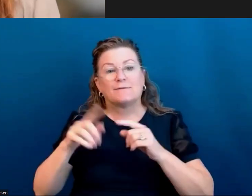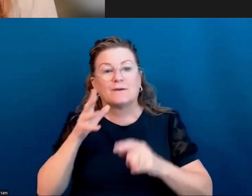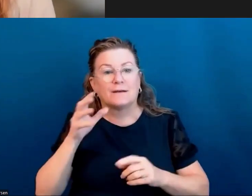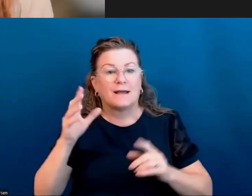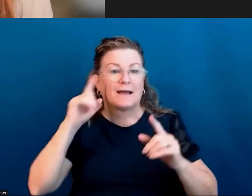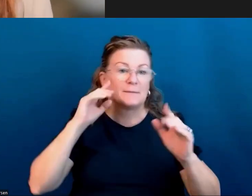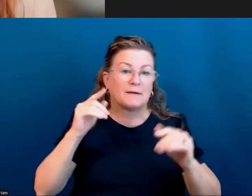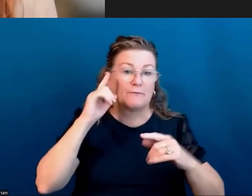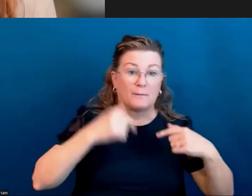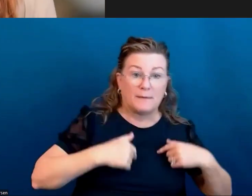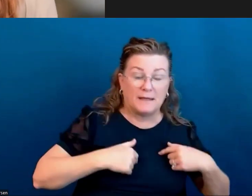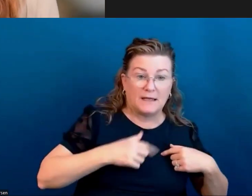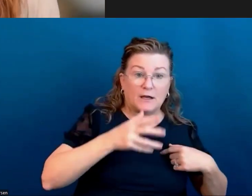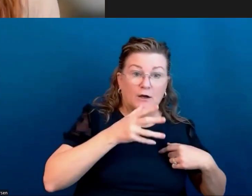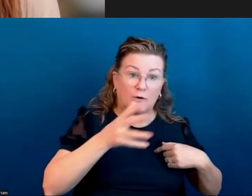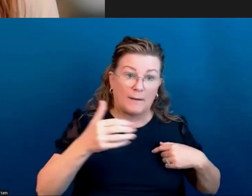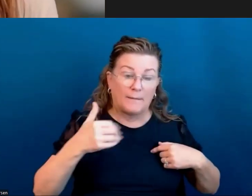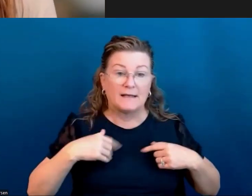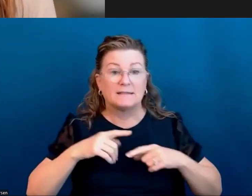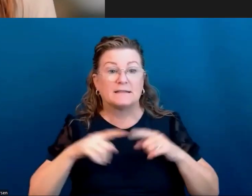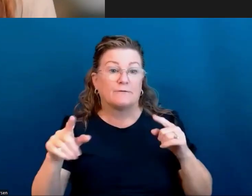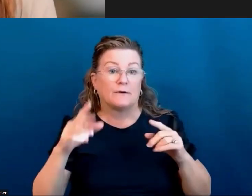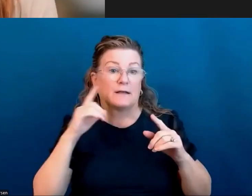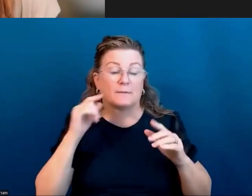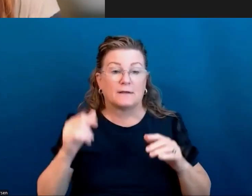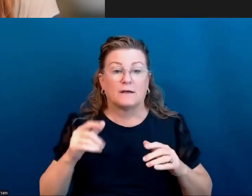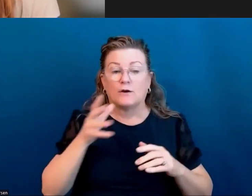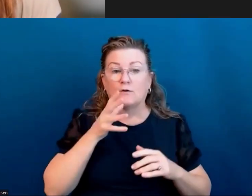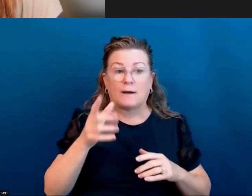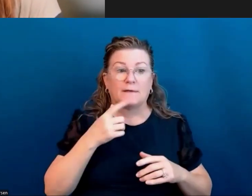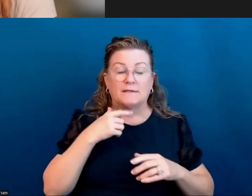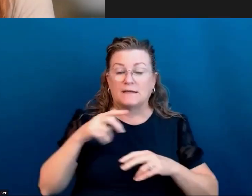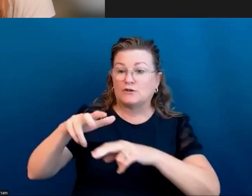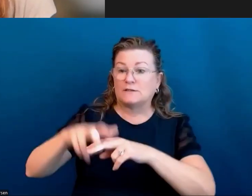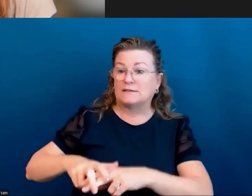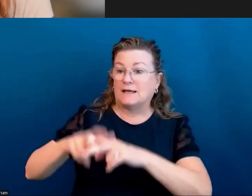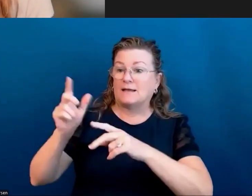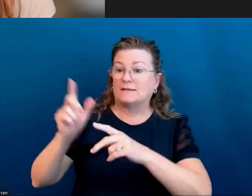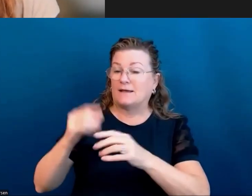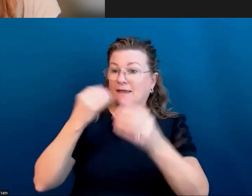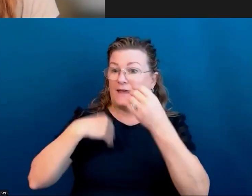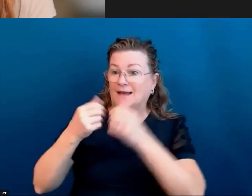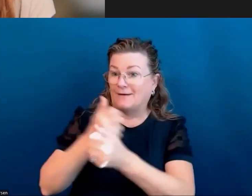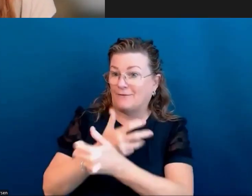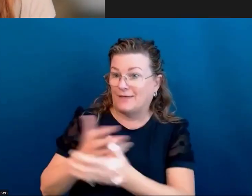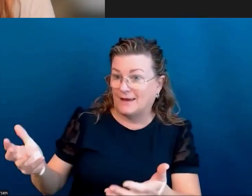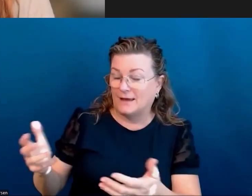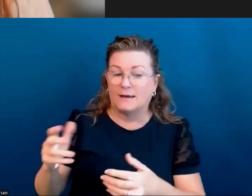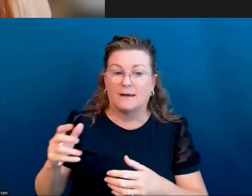time, and Grandma says that you just have to let them sit at the table until they eat it. And you know, if you don't like this,